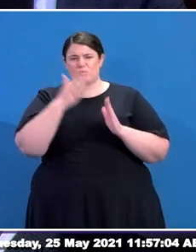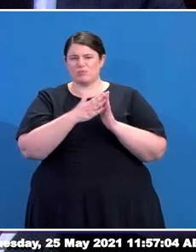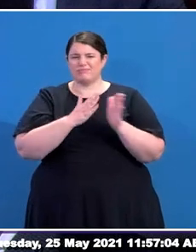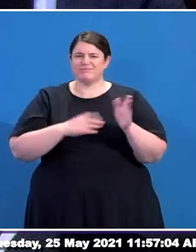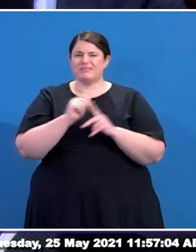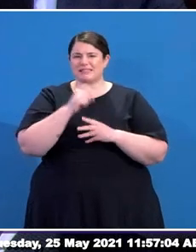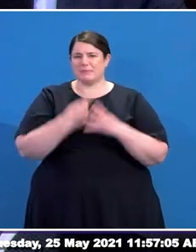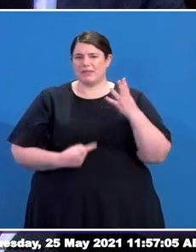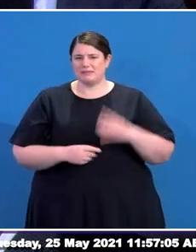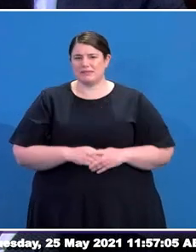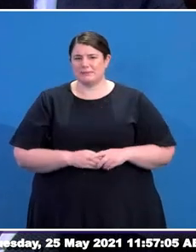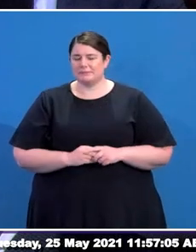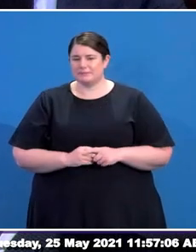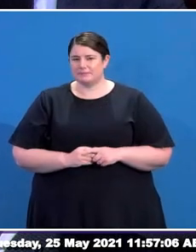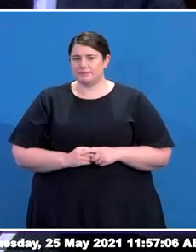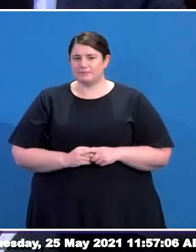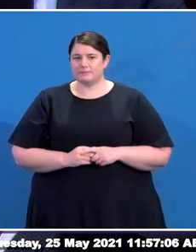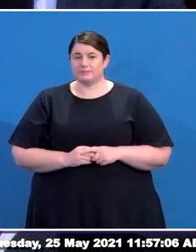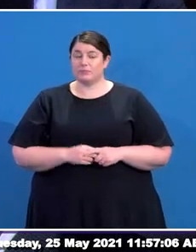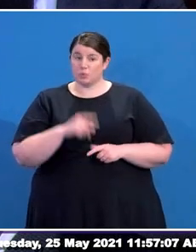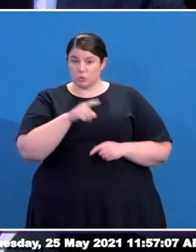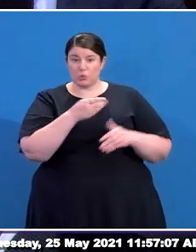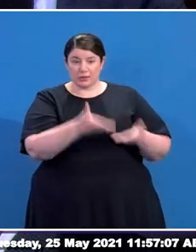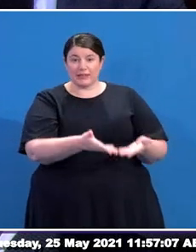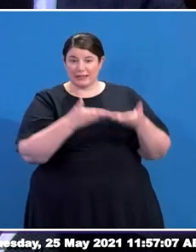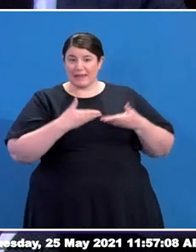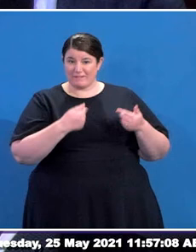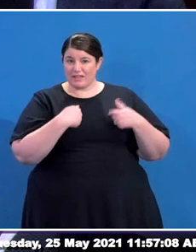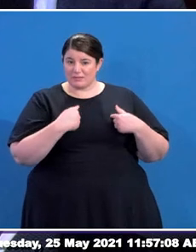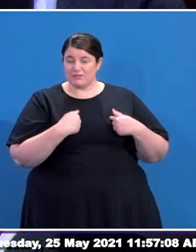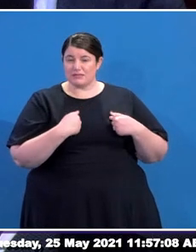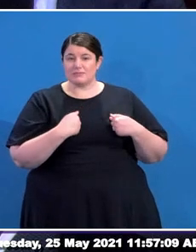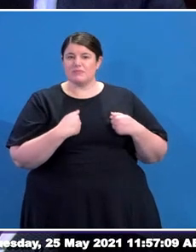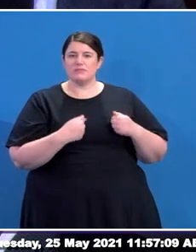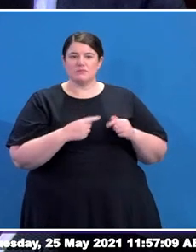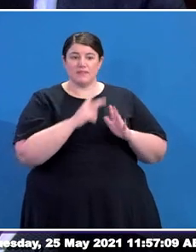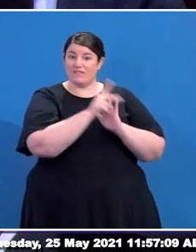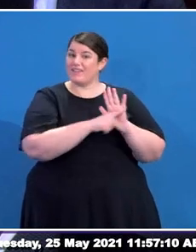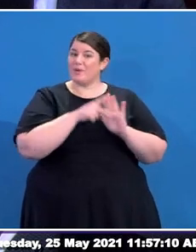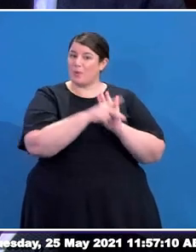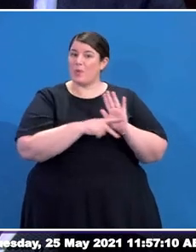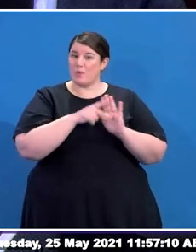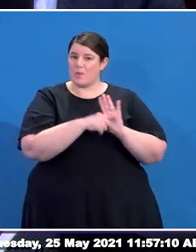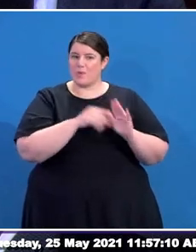Now, you have provided the Royal Commission with a video about Carl. SOPHIA: Yes.